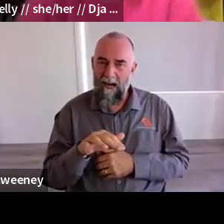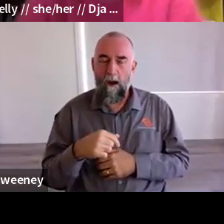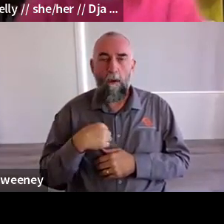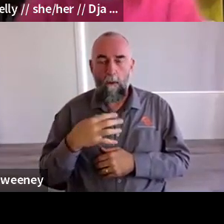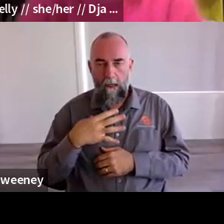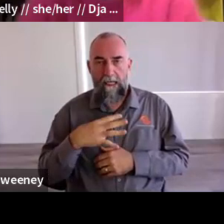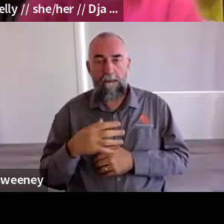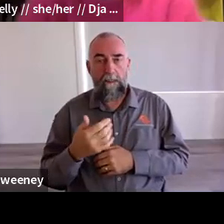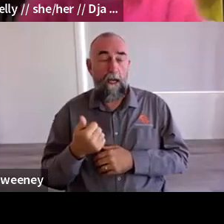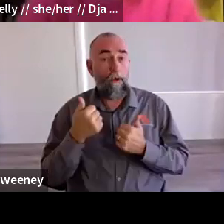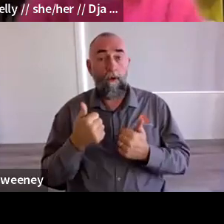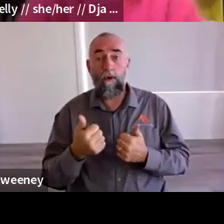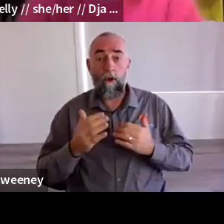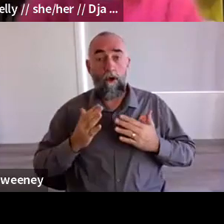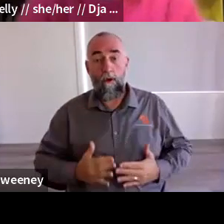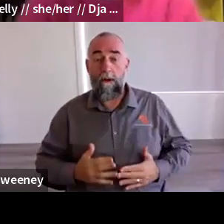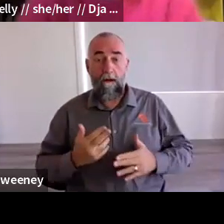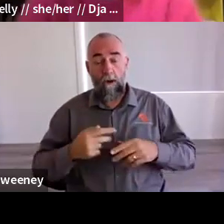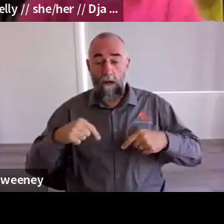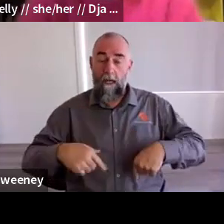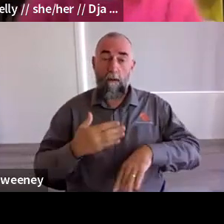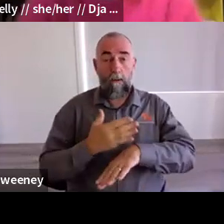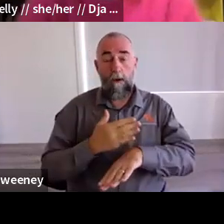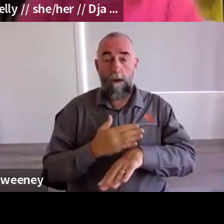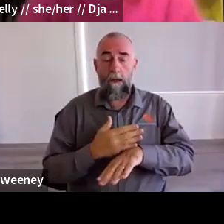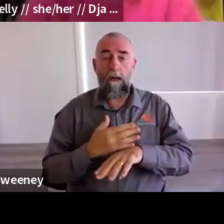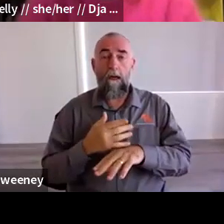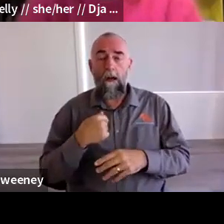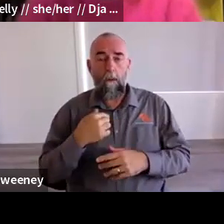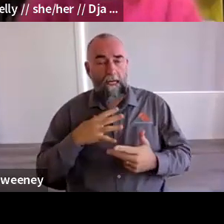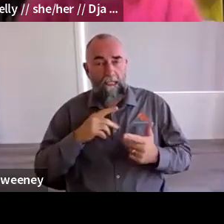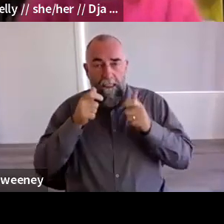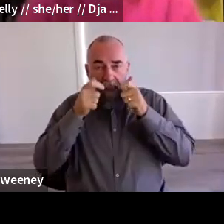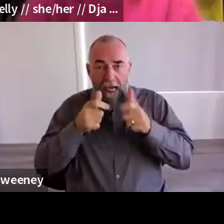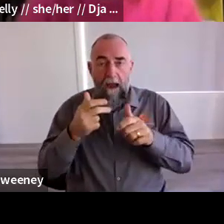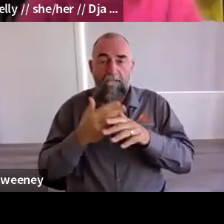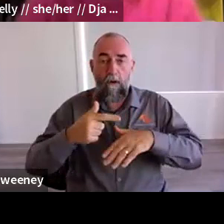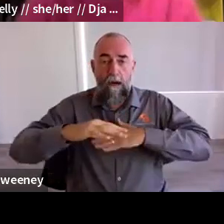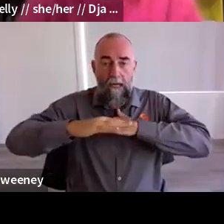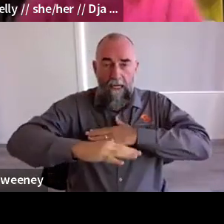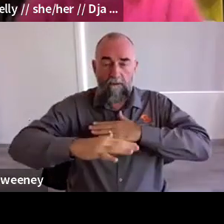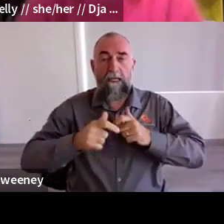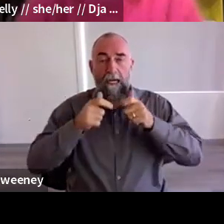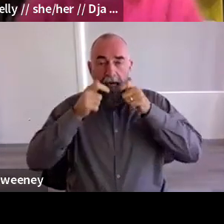journey, it's going to be bumpy and not - nice and streamlined. There's no